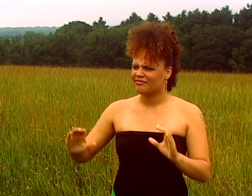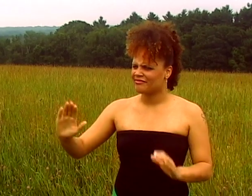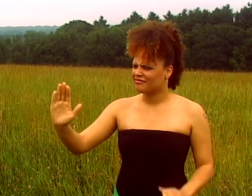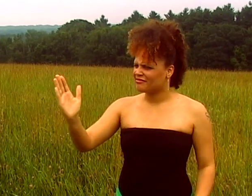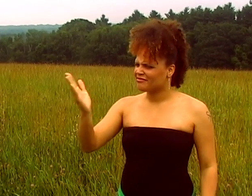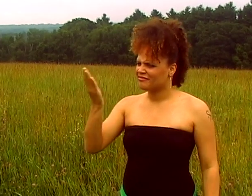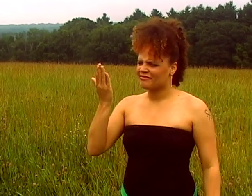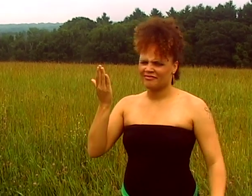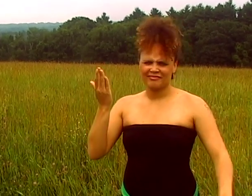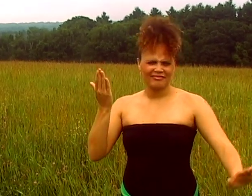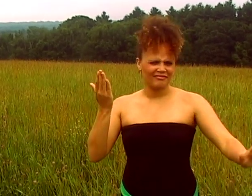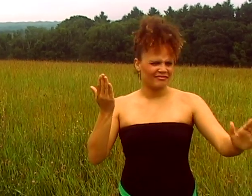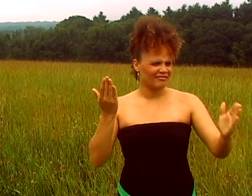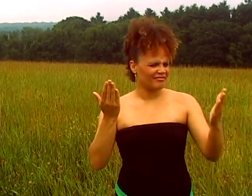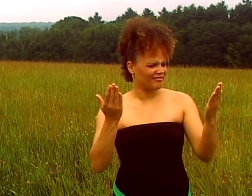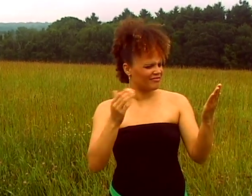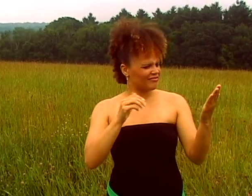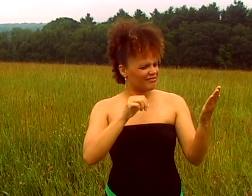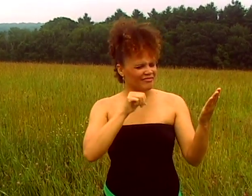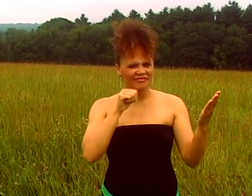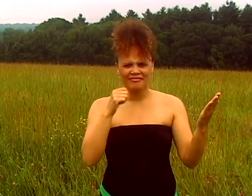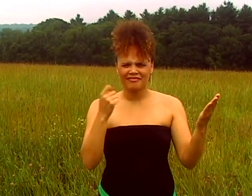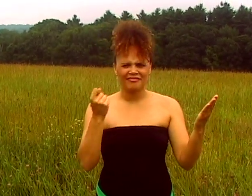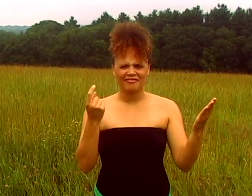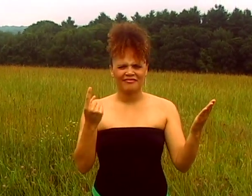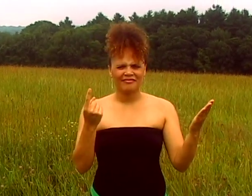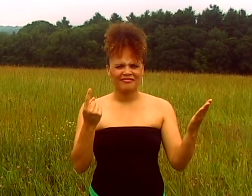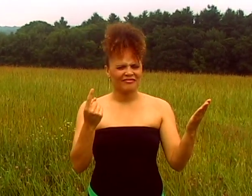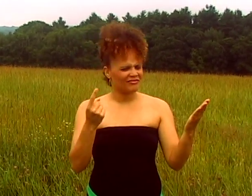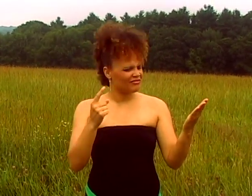To a place and I don't know